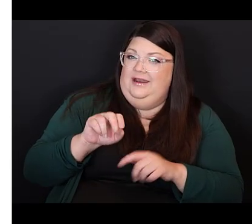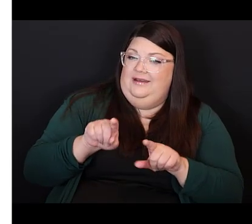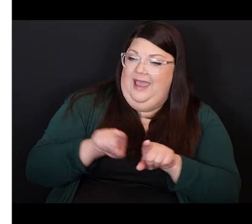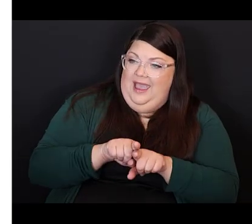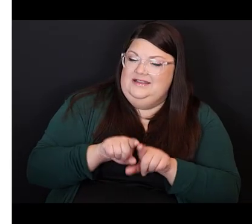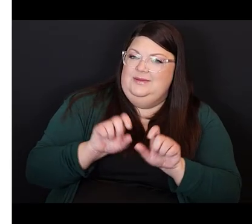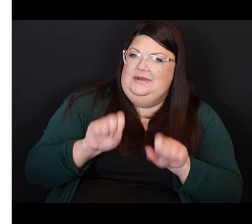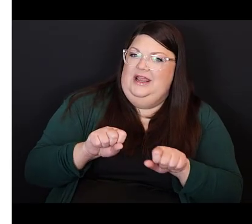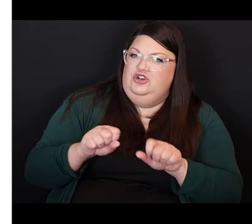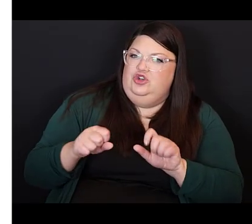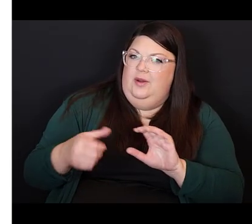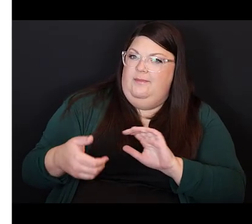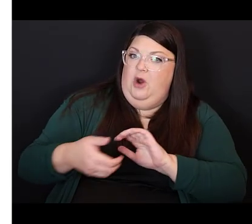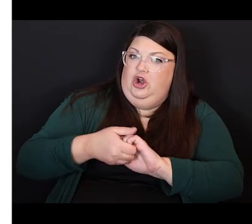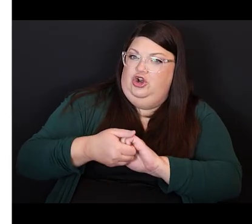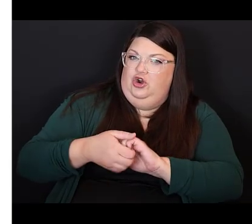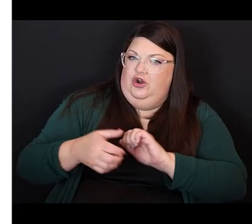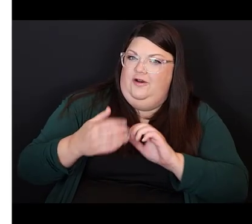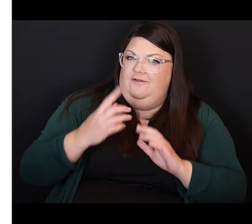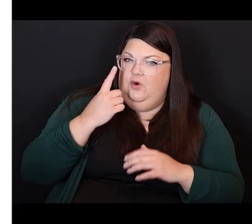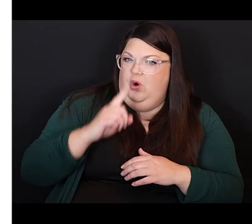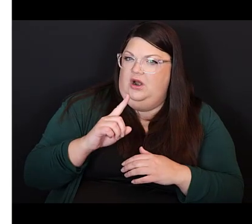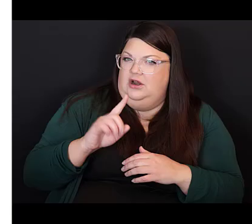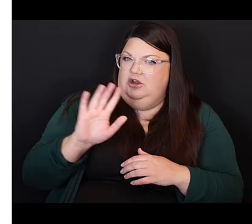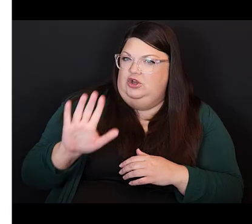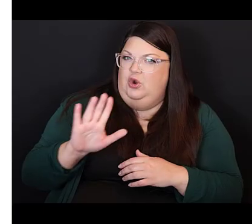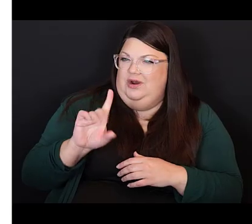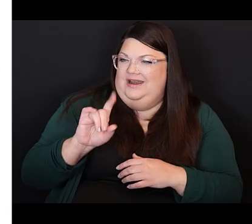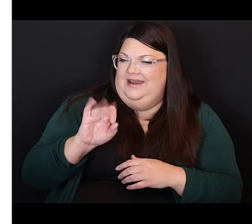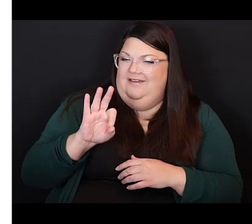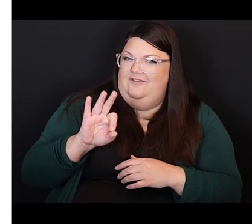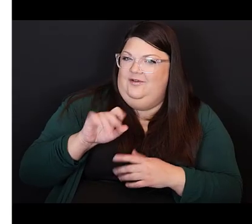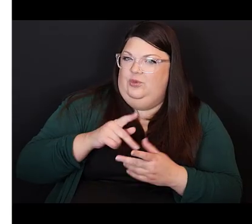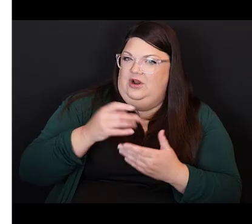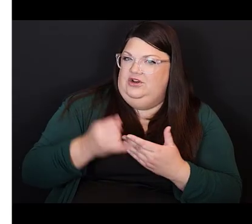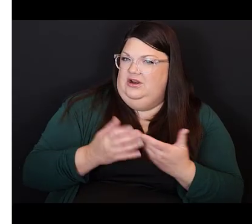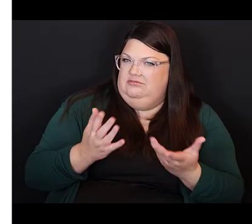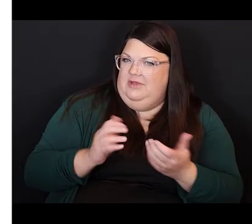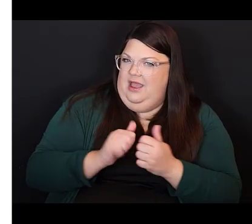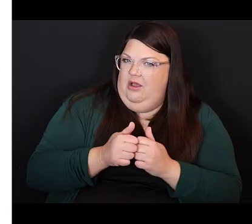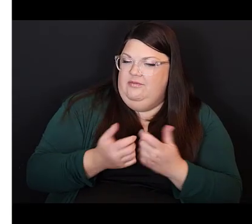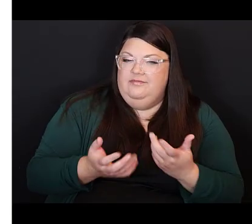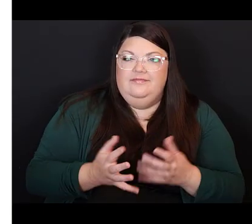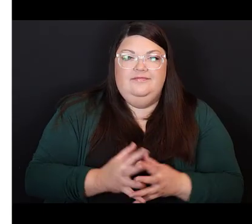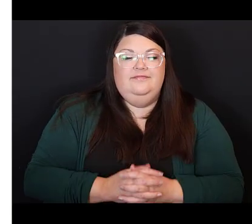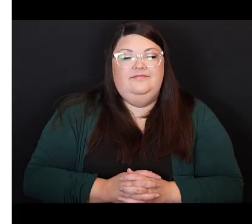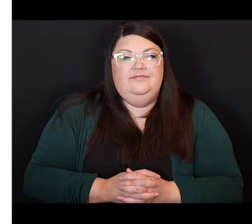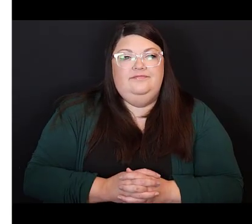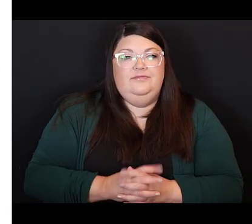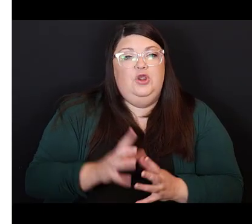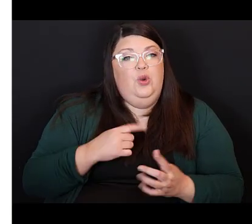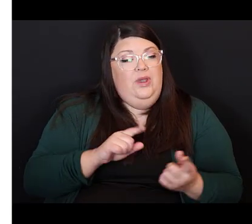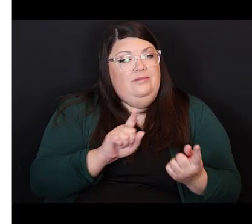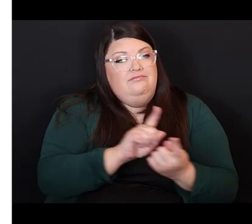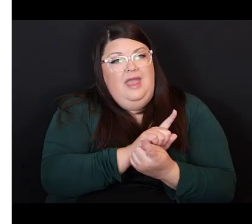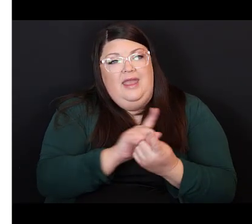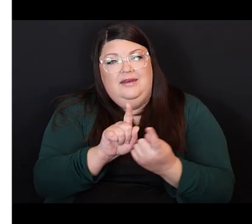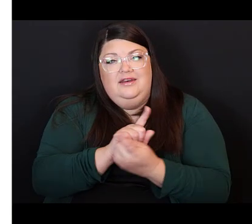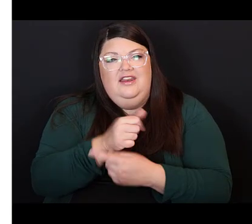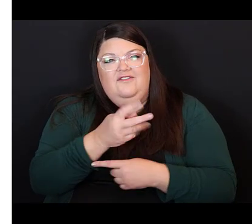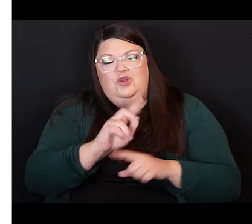potential partner for your DIF project? [Lucas] We met with a few evaluators,